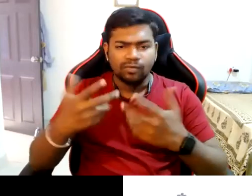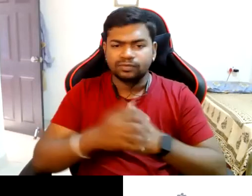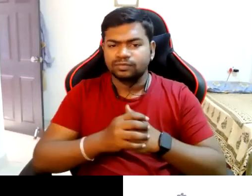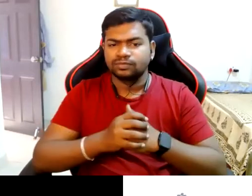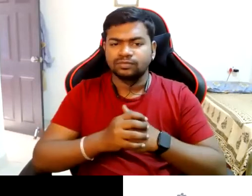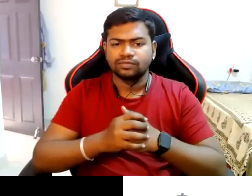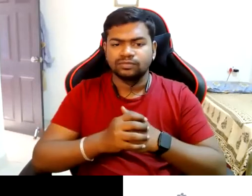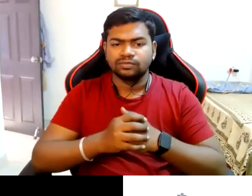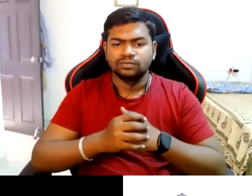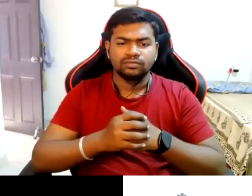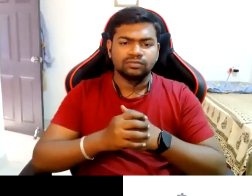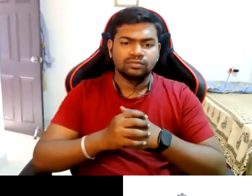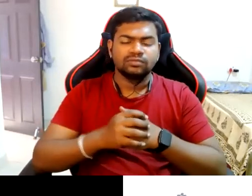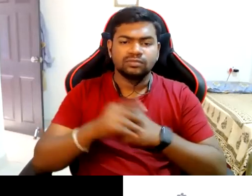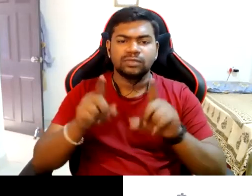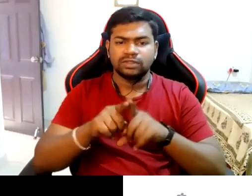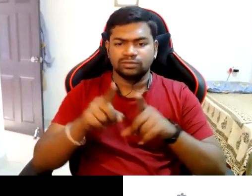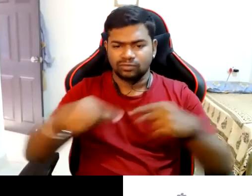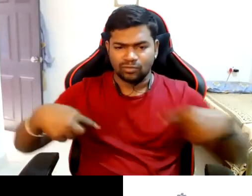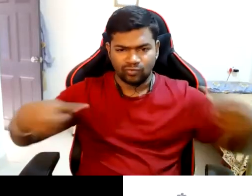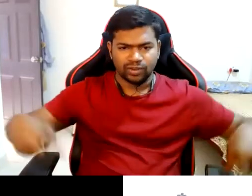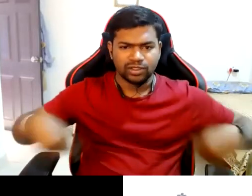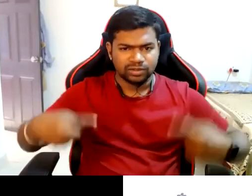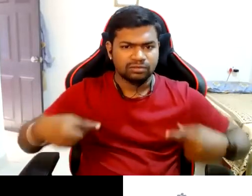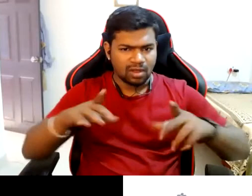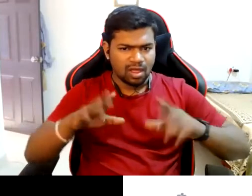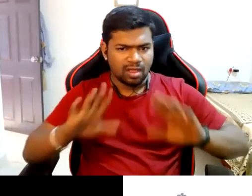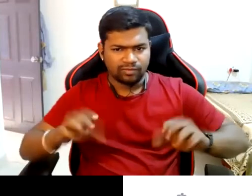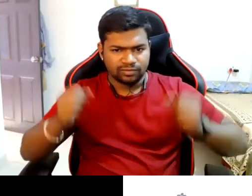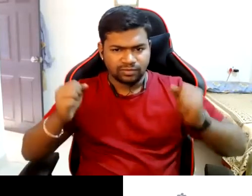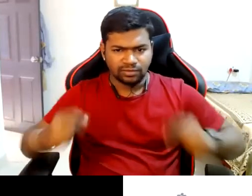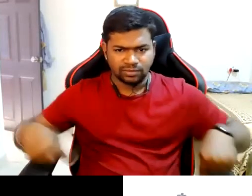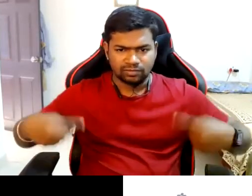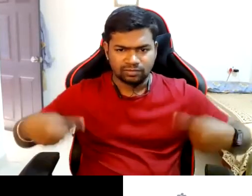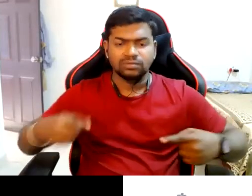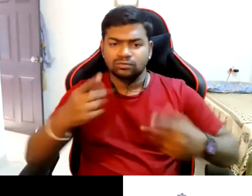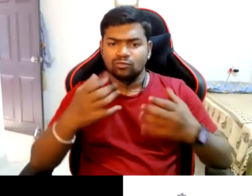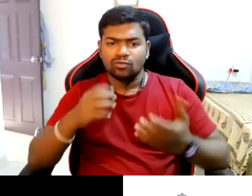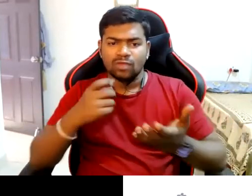I understand that you need something apart from that I really cannot fully understand.